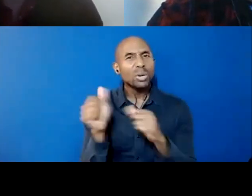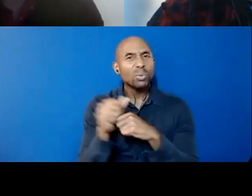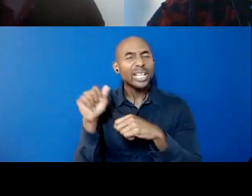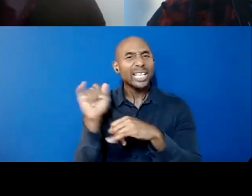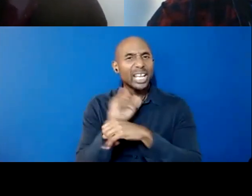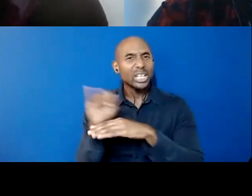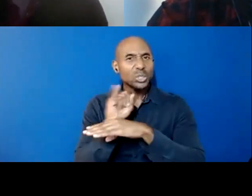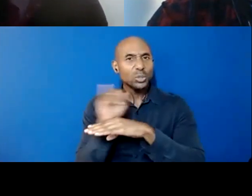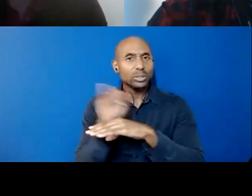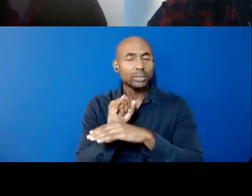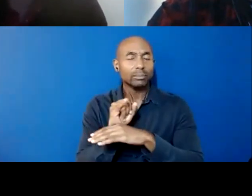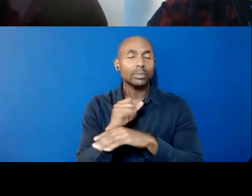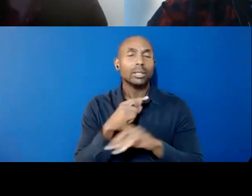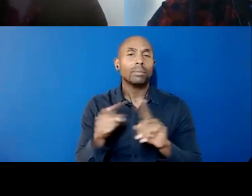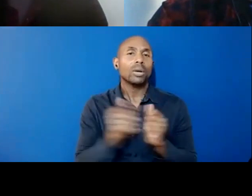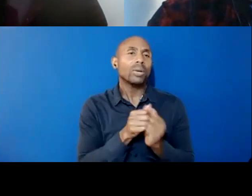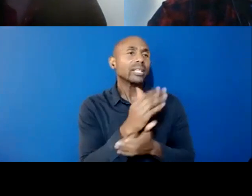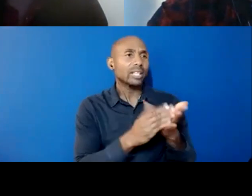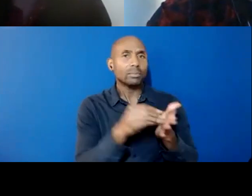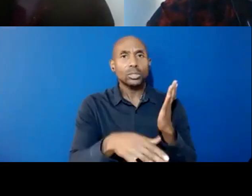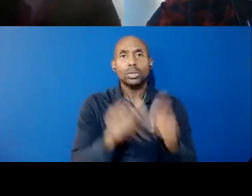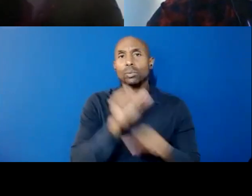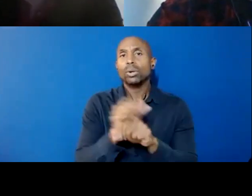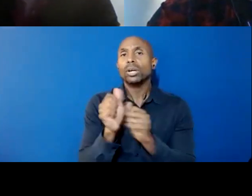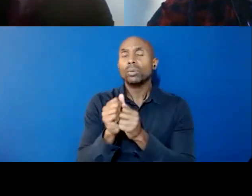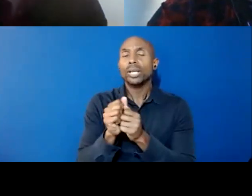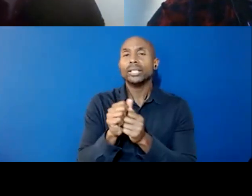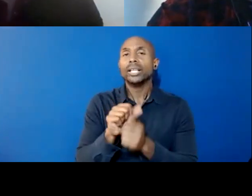abroad or nonprofit organizations and other countries.